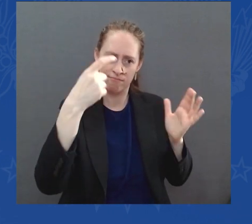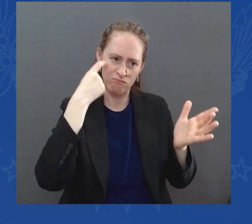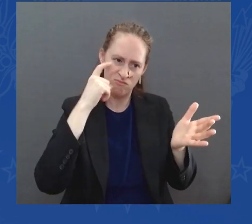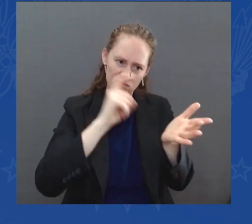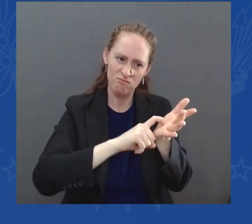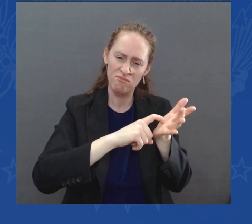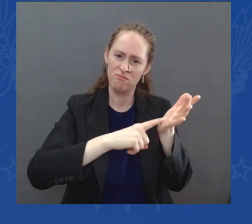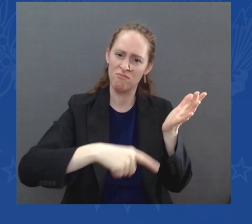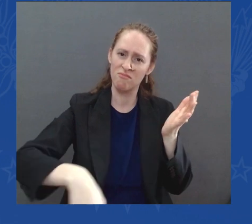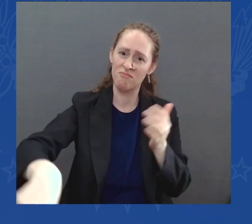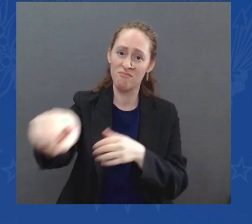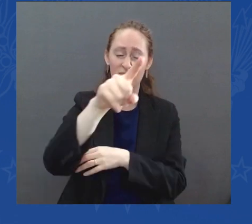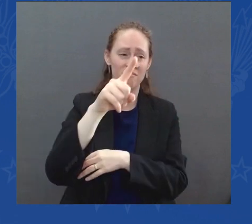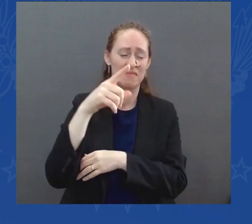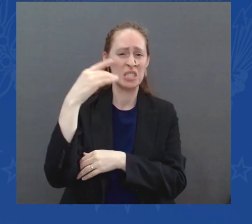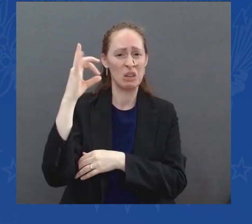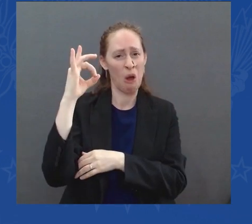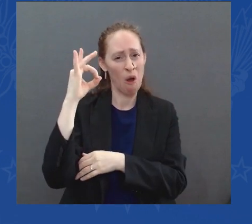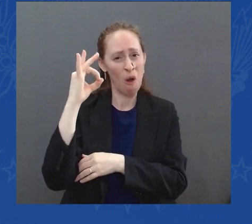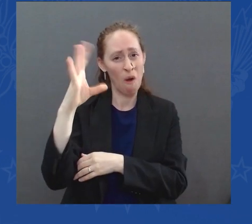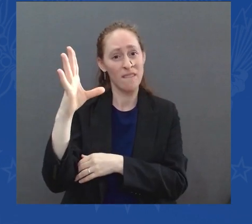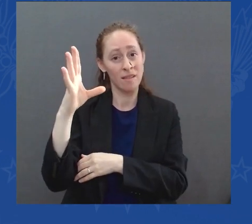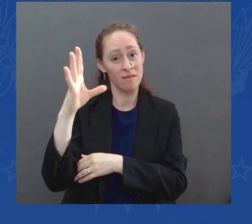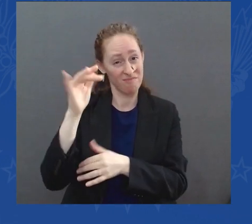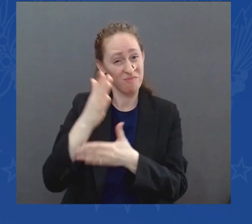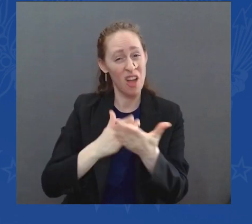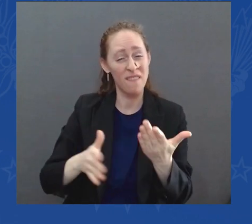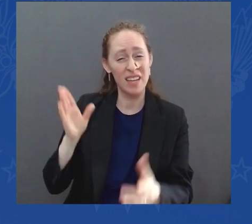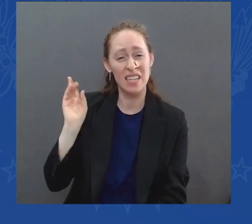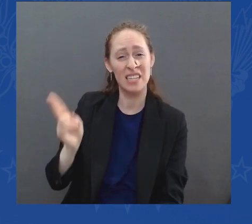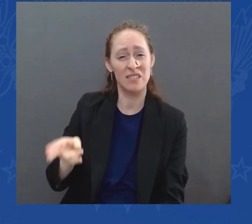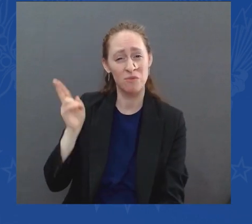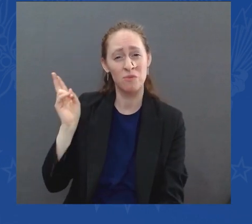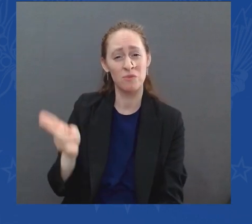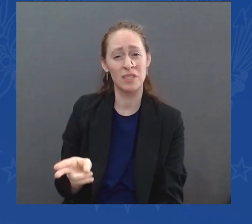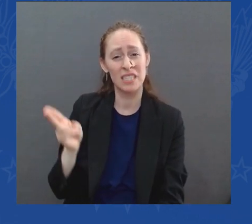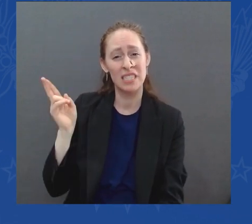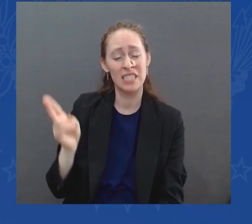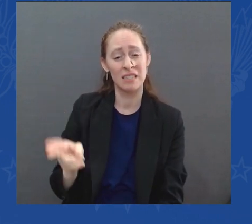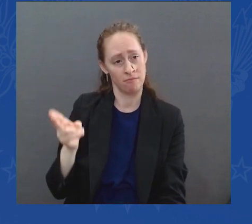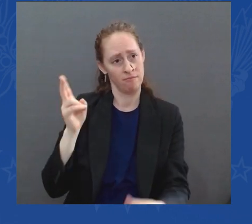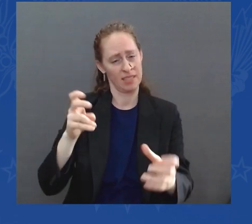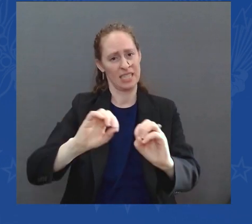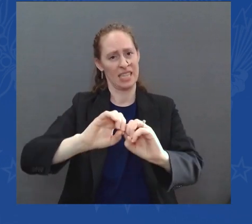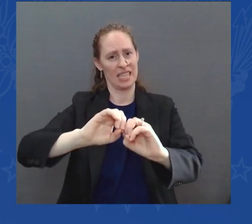and has always been a hate crime, and to make clear that the federal government